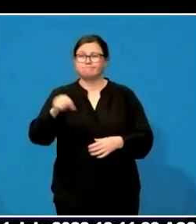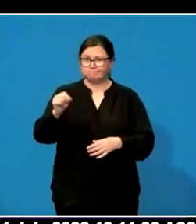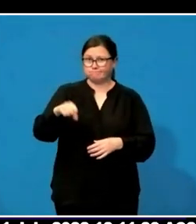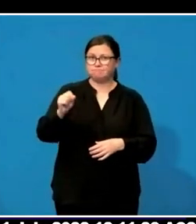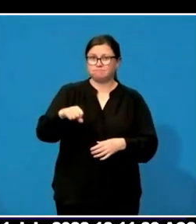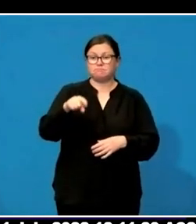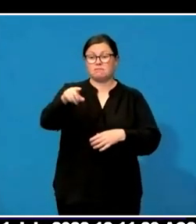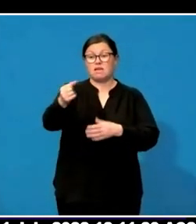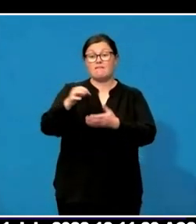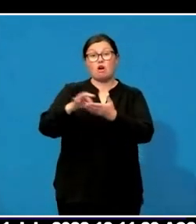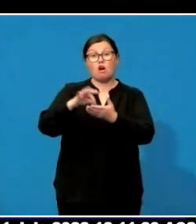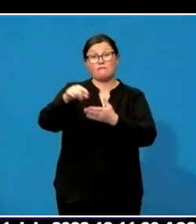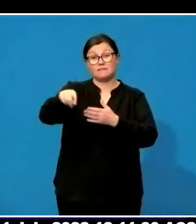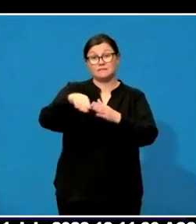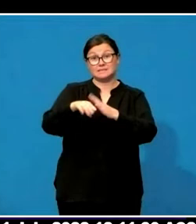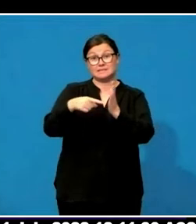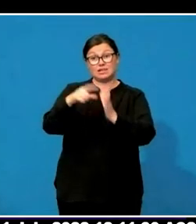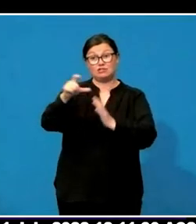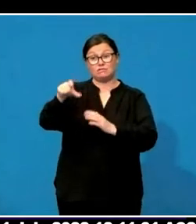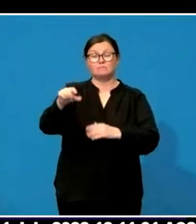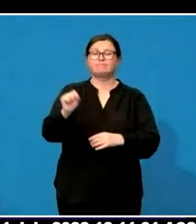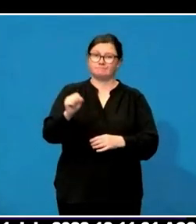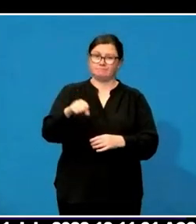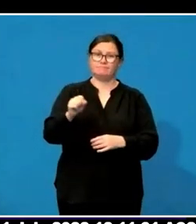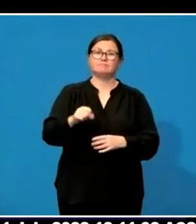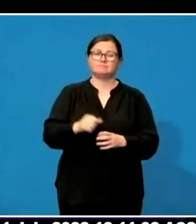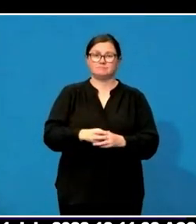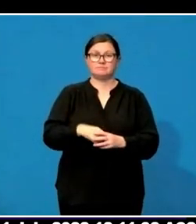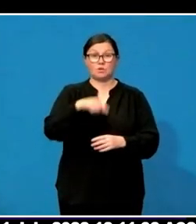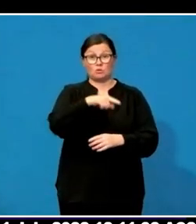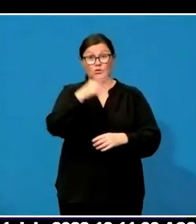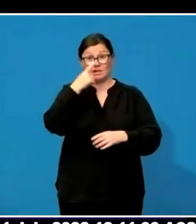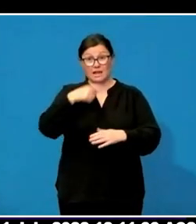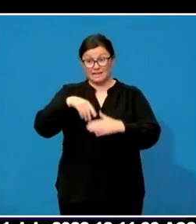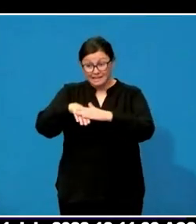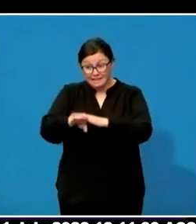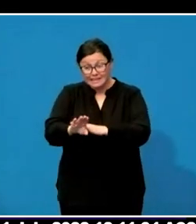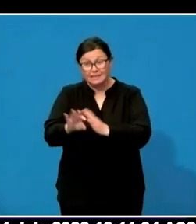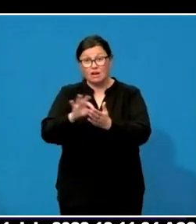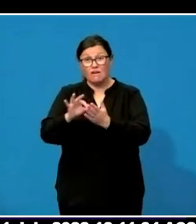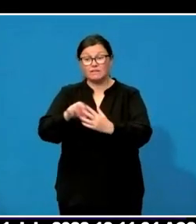Yeah. MS TARRAGO: And were you able to go into that office and sit down and talk to people? DAISY: Yeah.